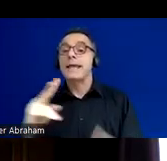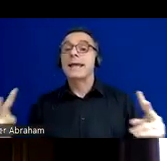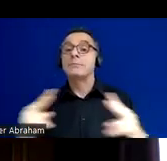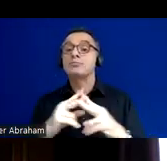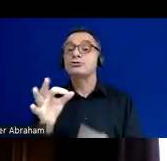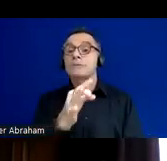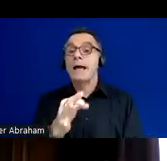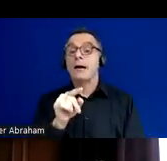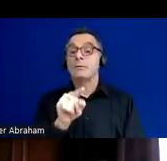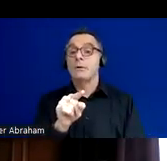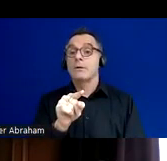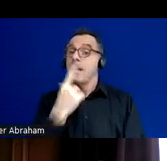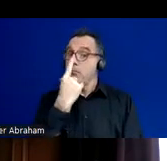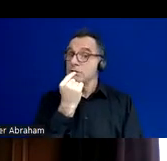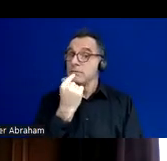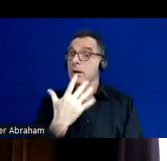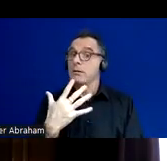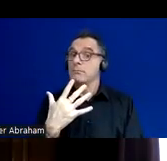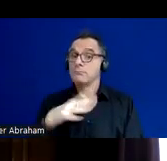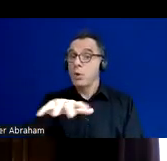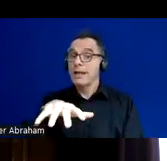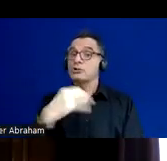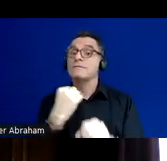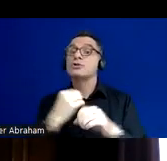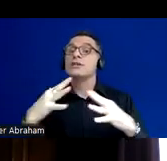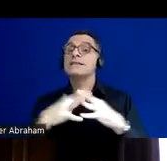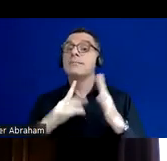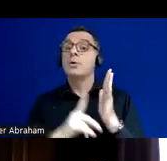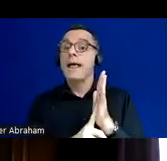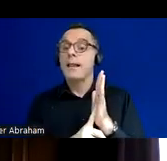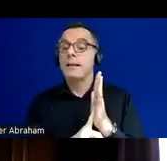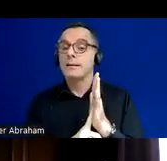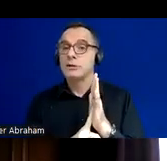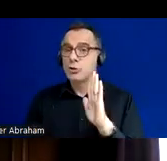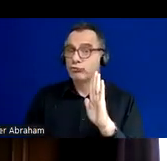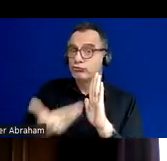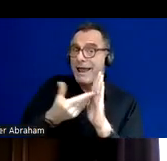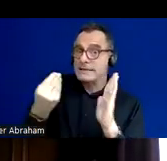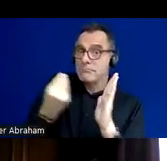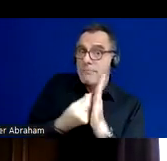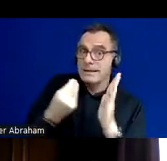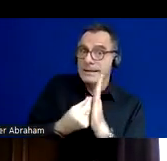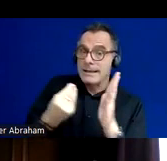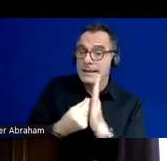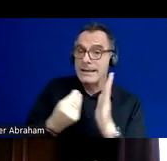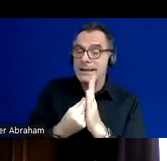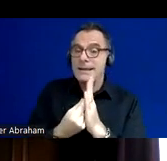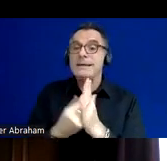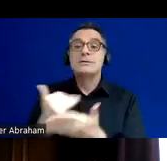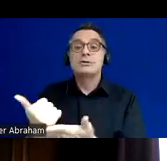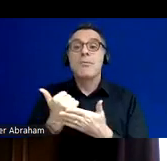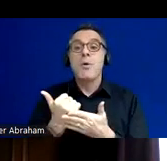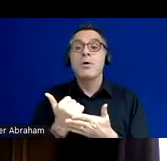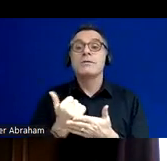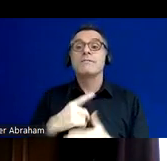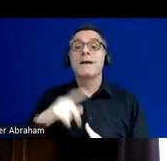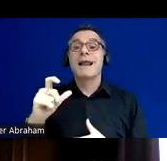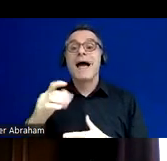for GWL to move into. So, money was raised with the support of Clyde Gateway and the building,